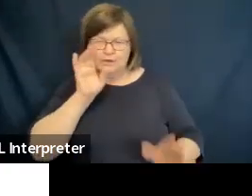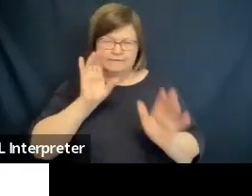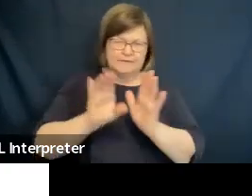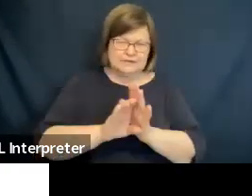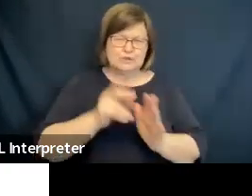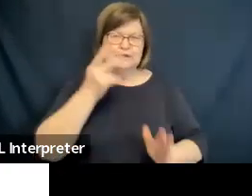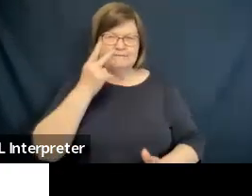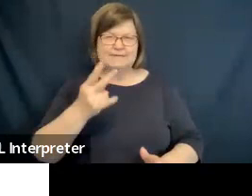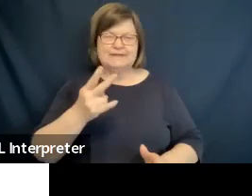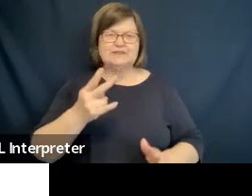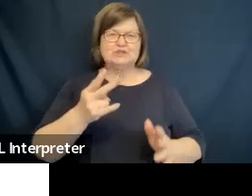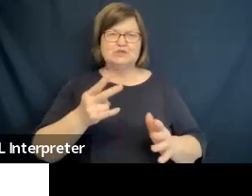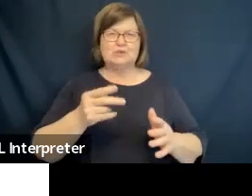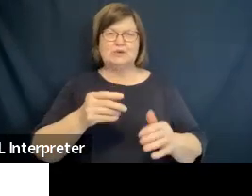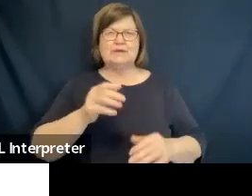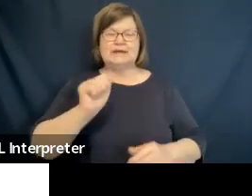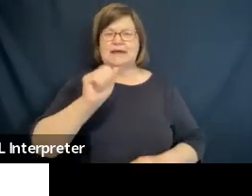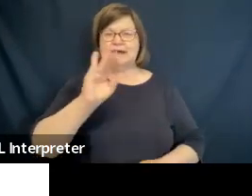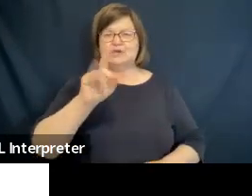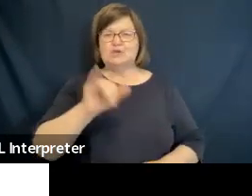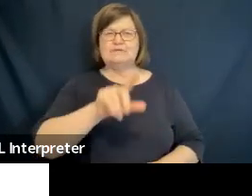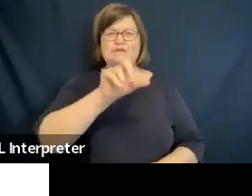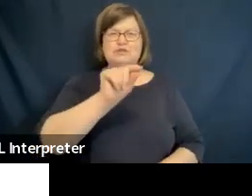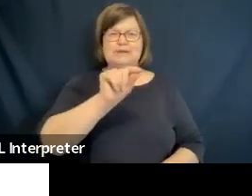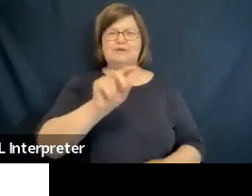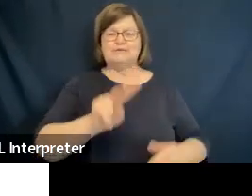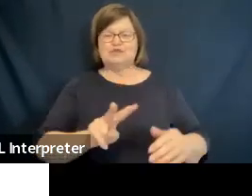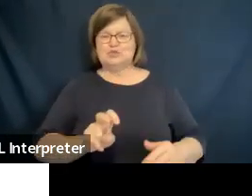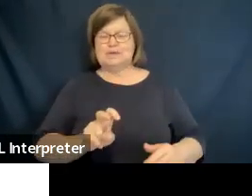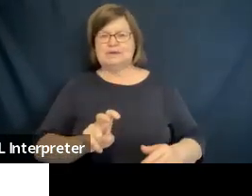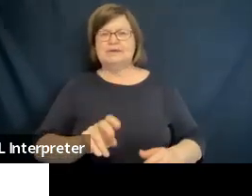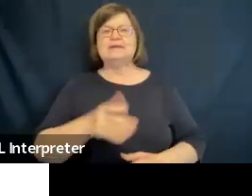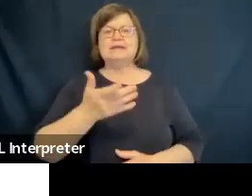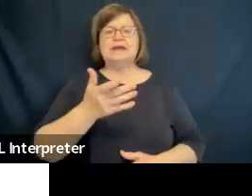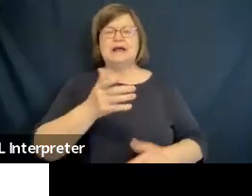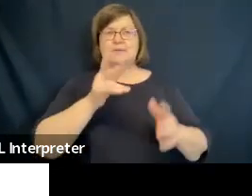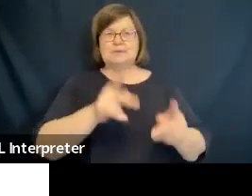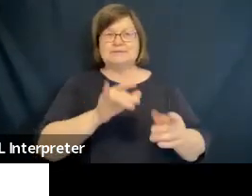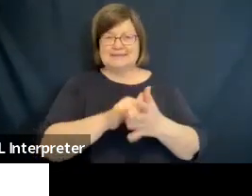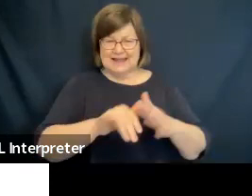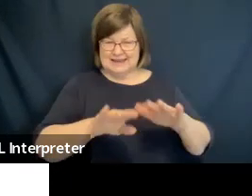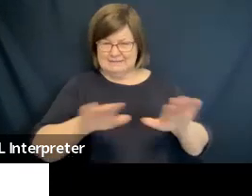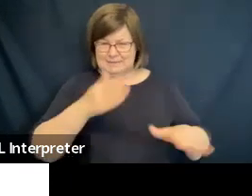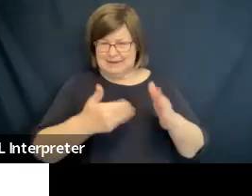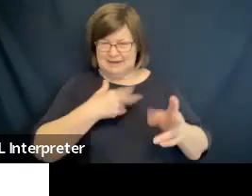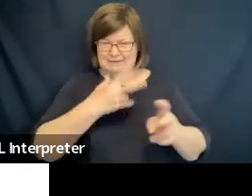acuity of 20/200. So individuals with that level of visual acuity might have difficulty reading